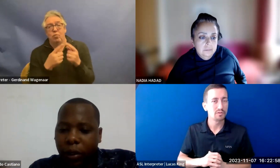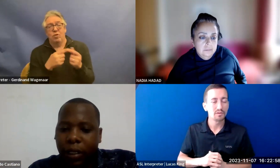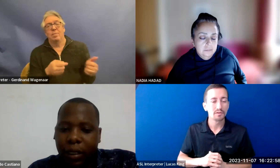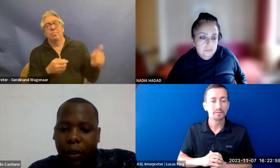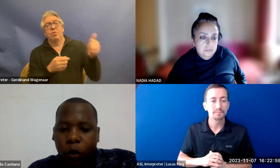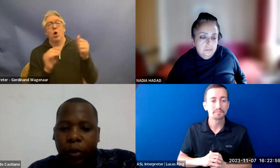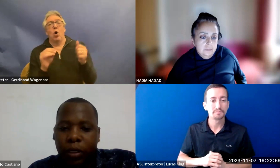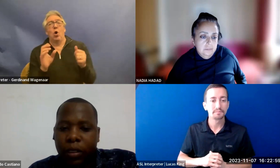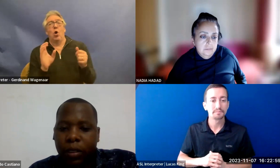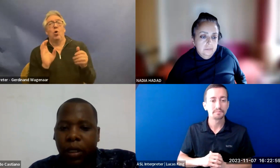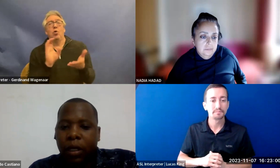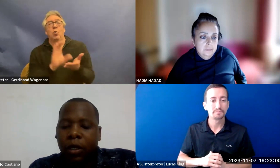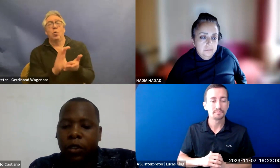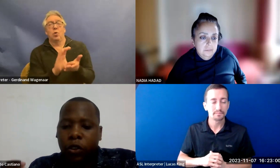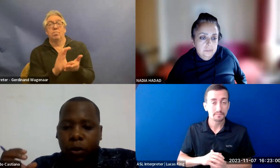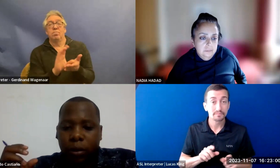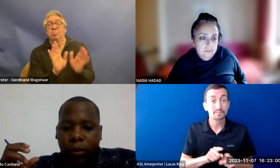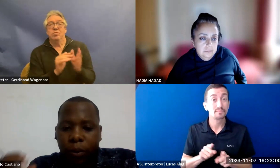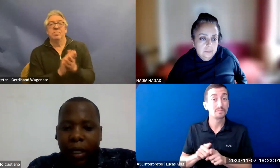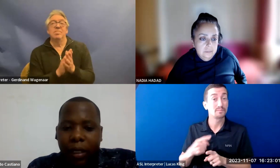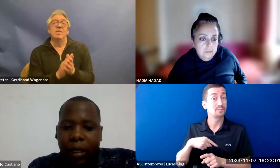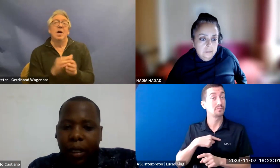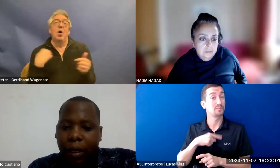We think that OPDs should make